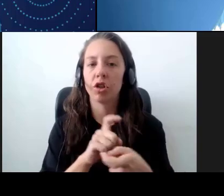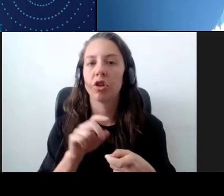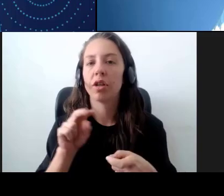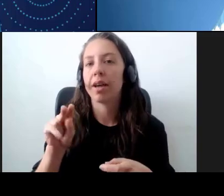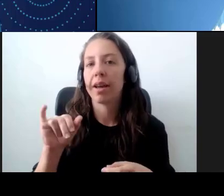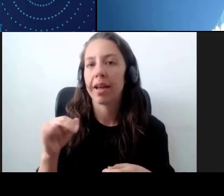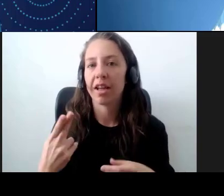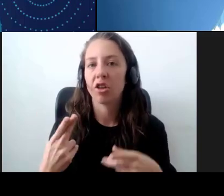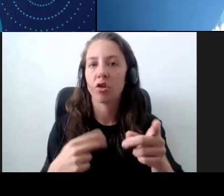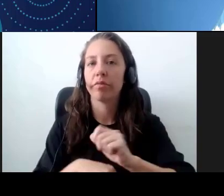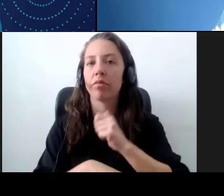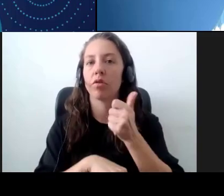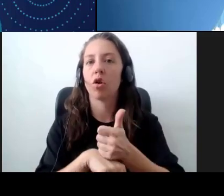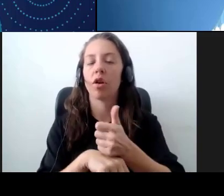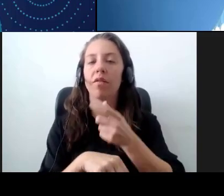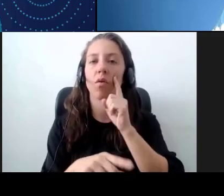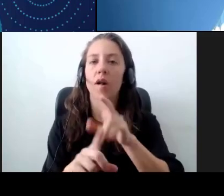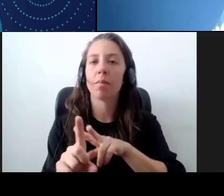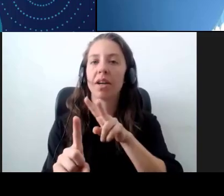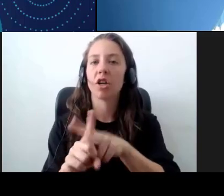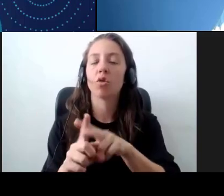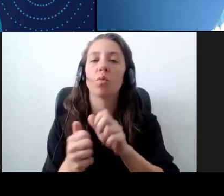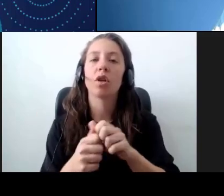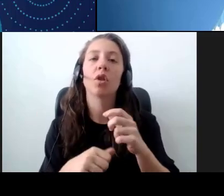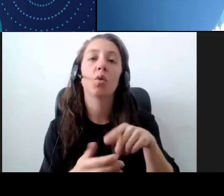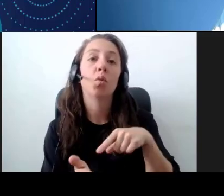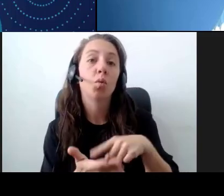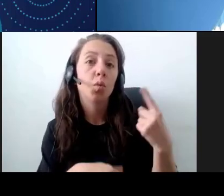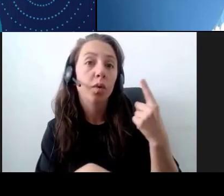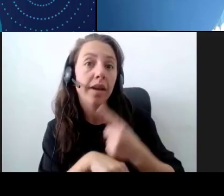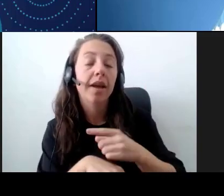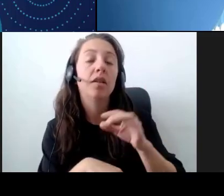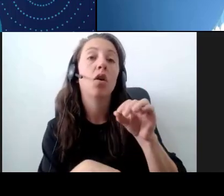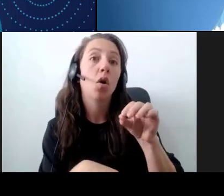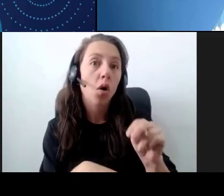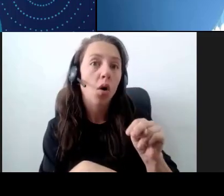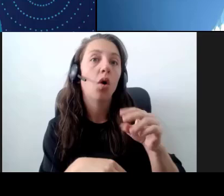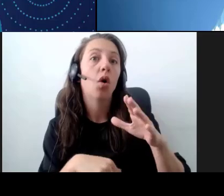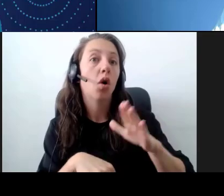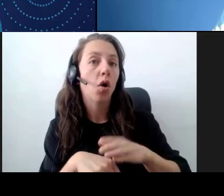with due dates on or after January 25th, 2025,